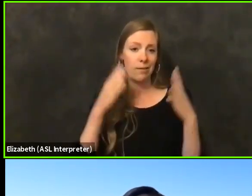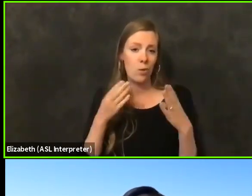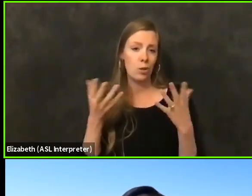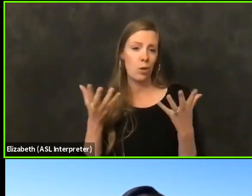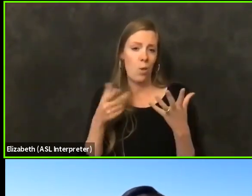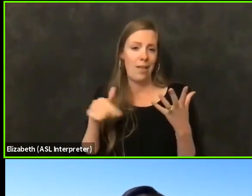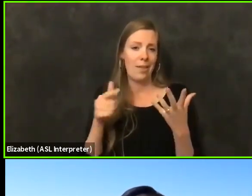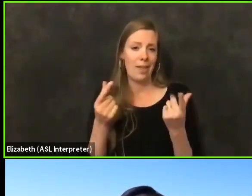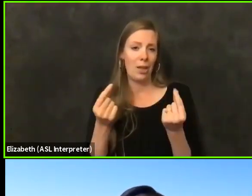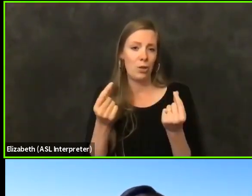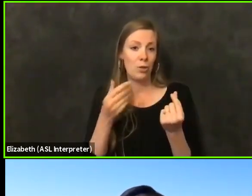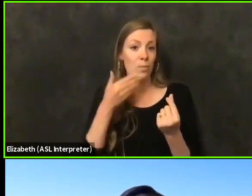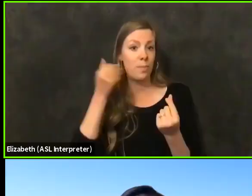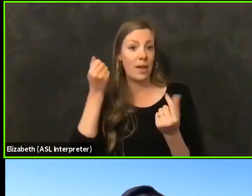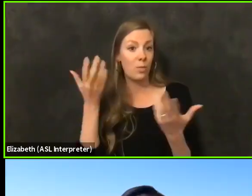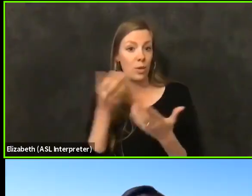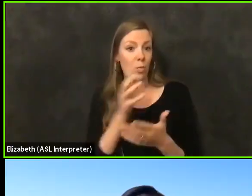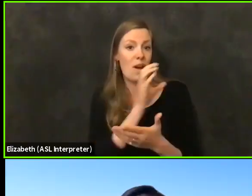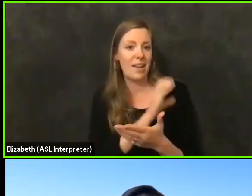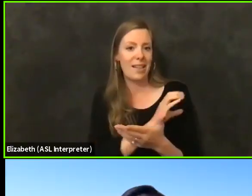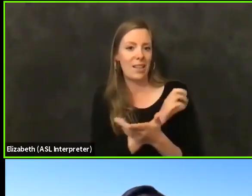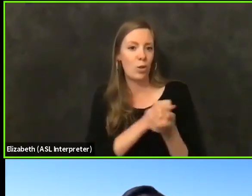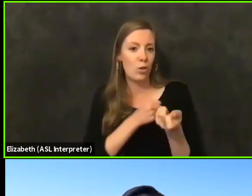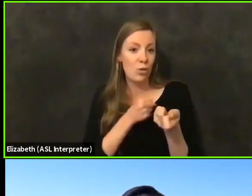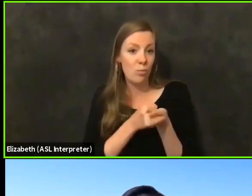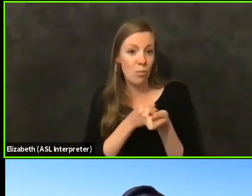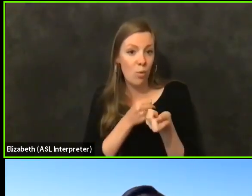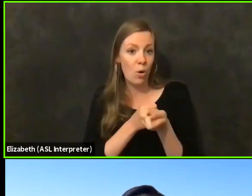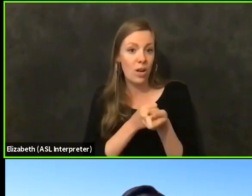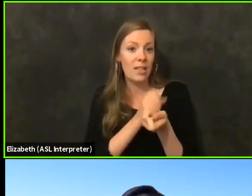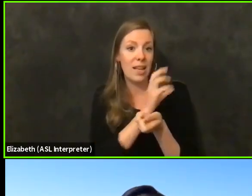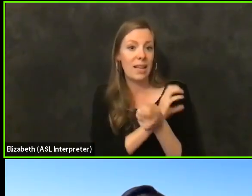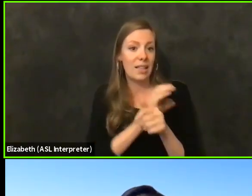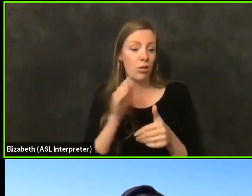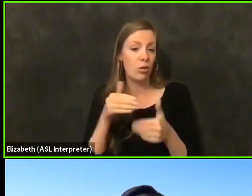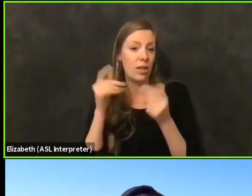which is clinical support or clinical administration of the vaccine,